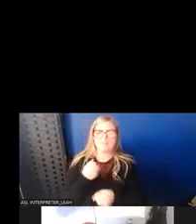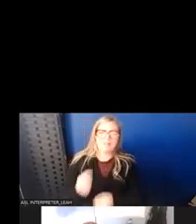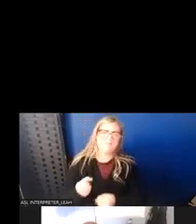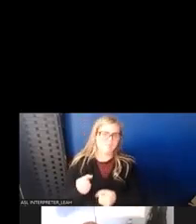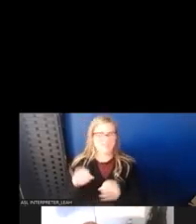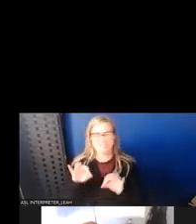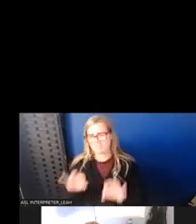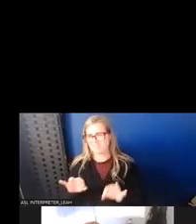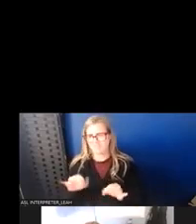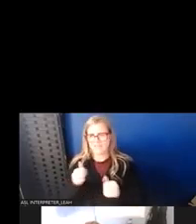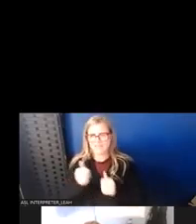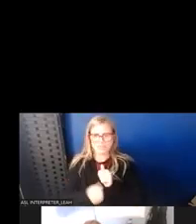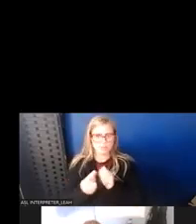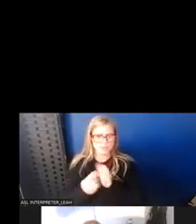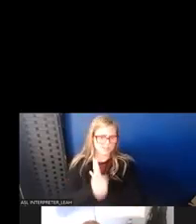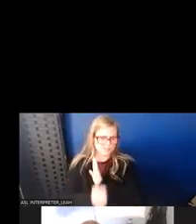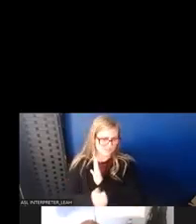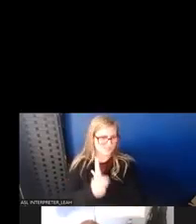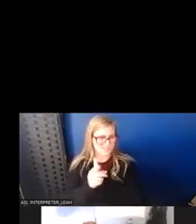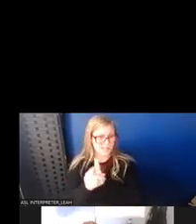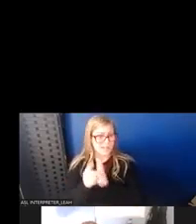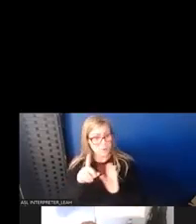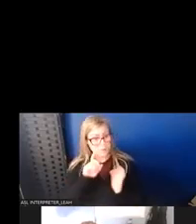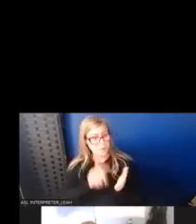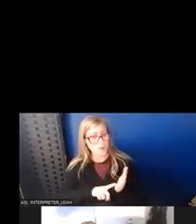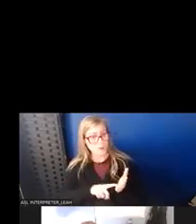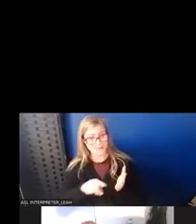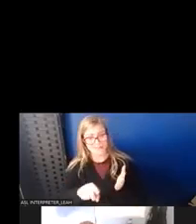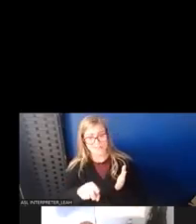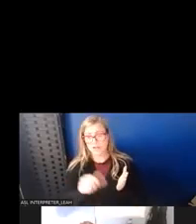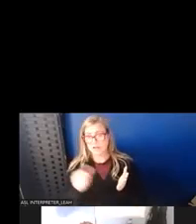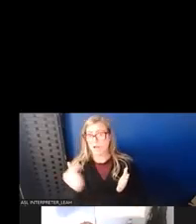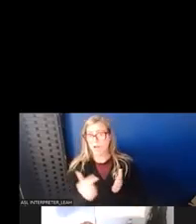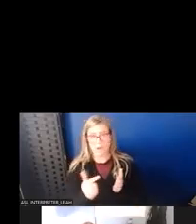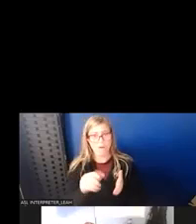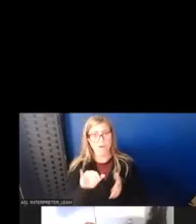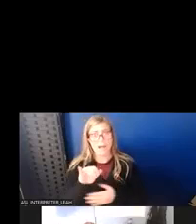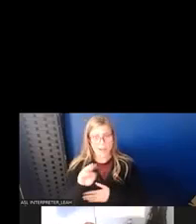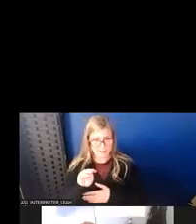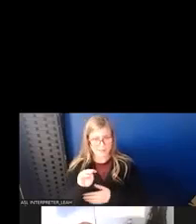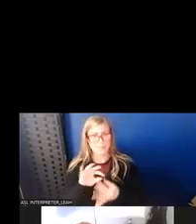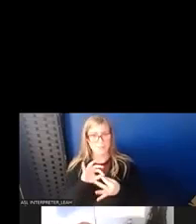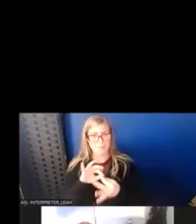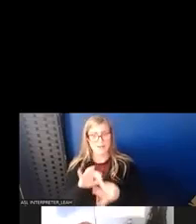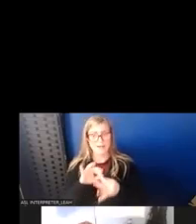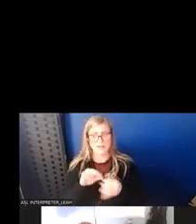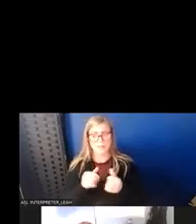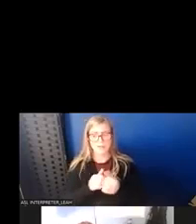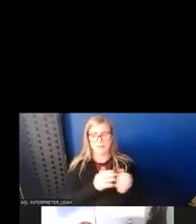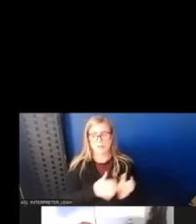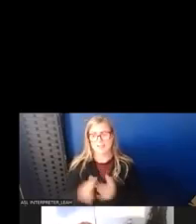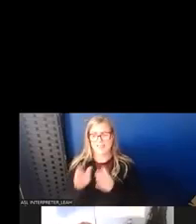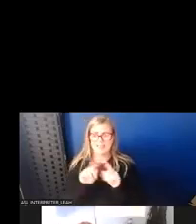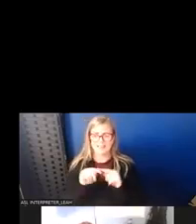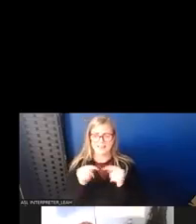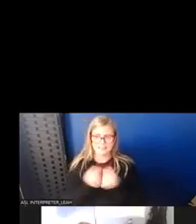And that's really what we found in all the items related to planning a team and managing a team.